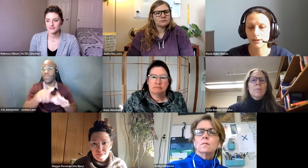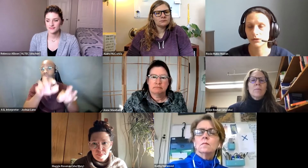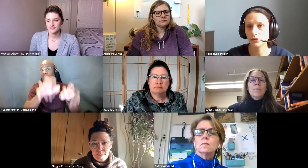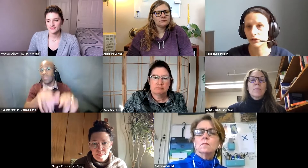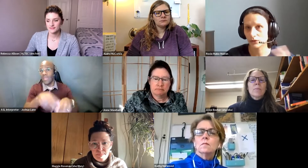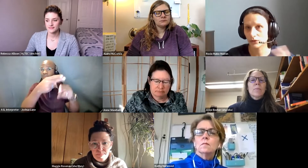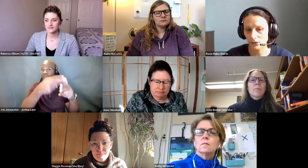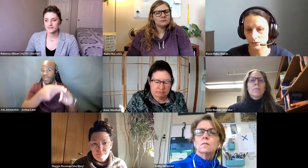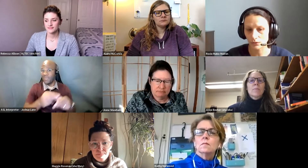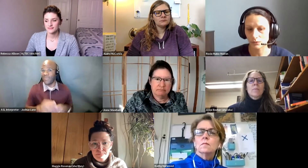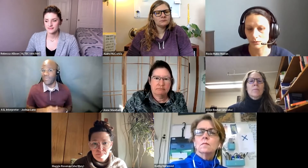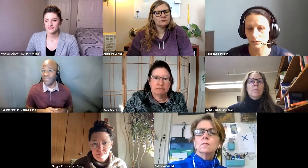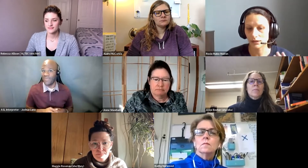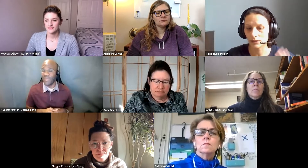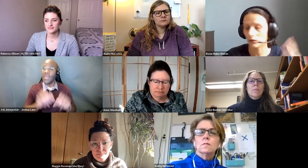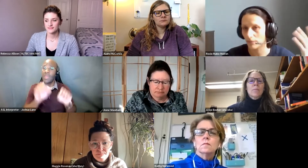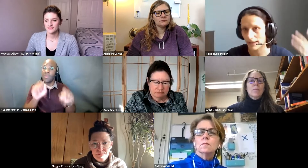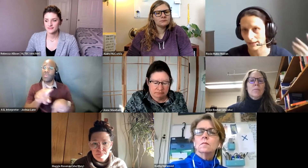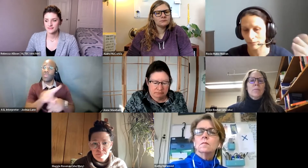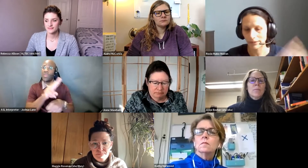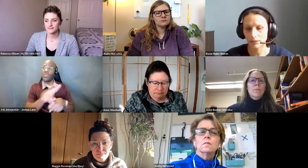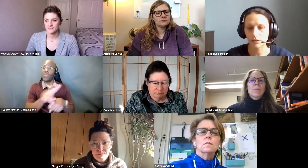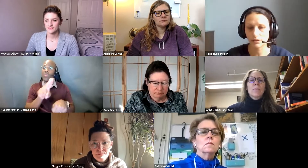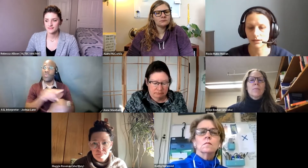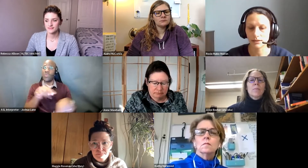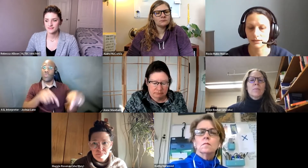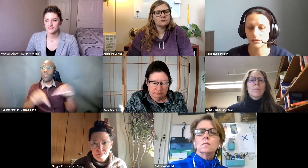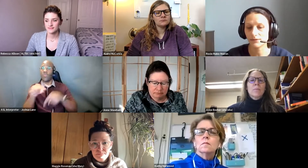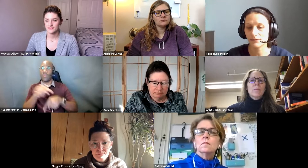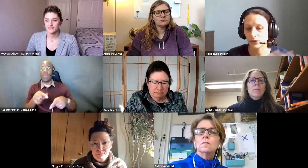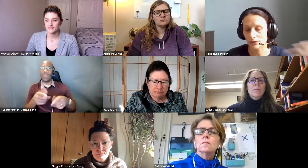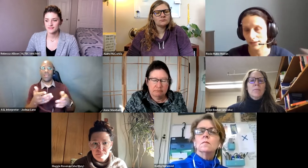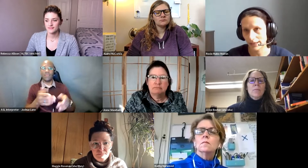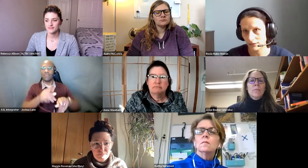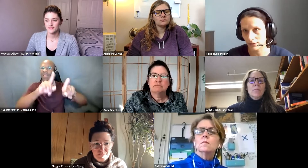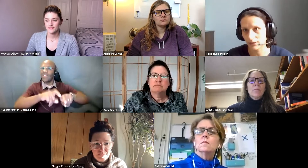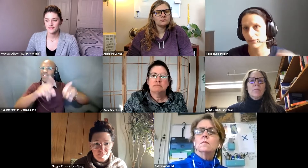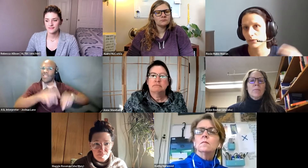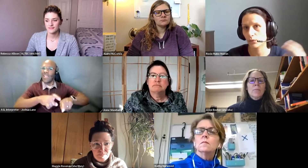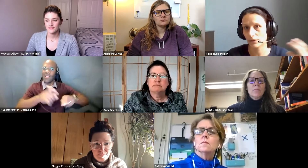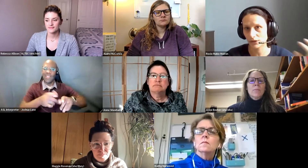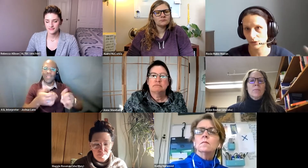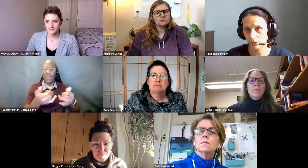You can use it to go back and play with these features later as if you were a student.